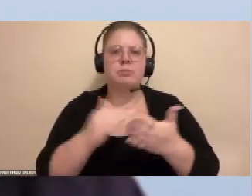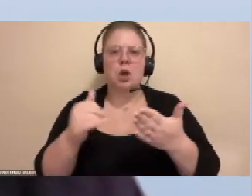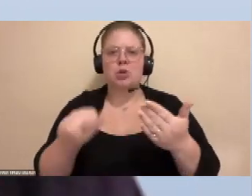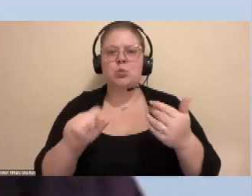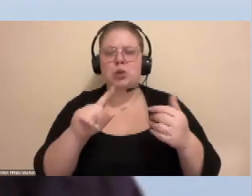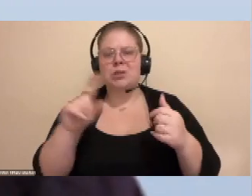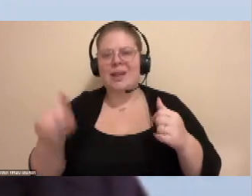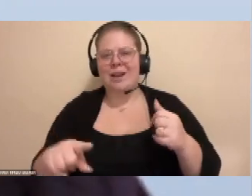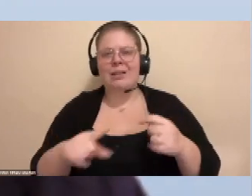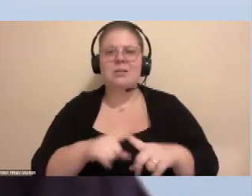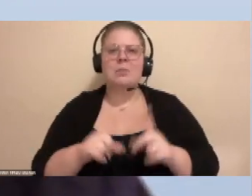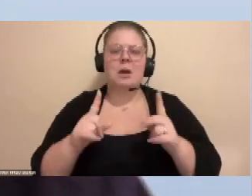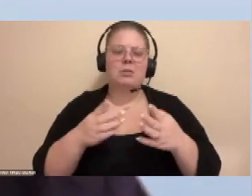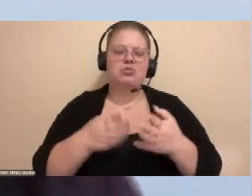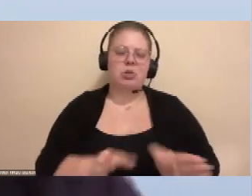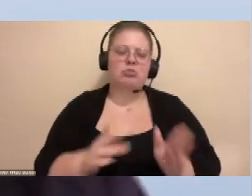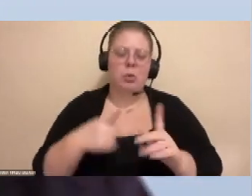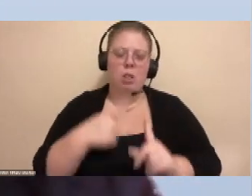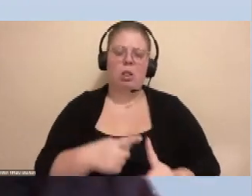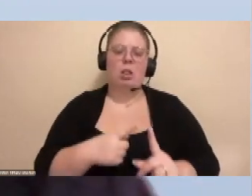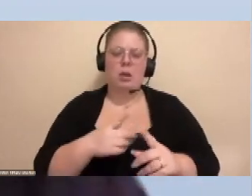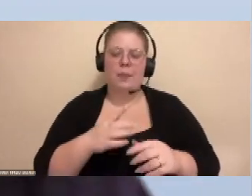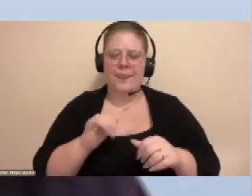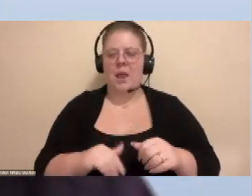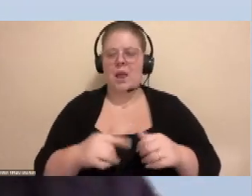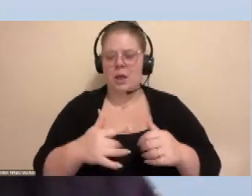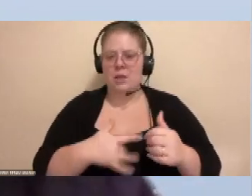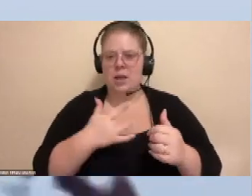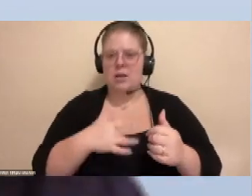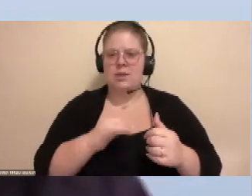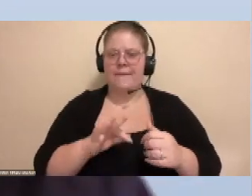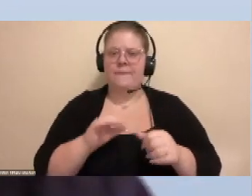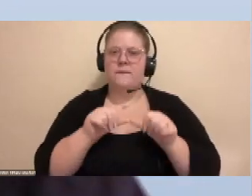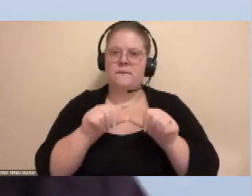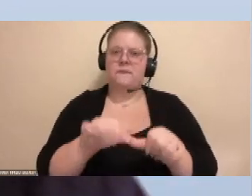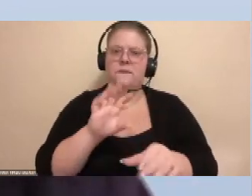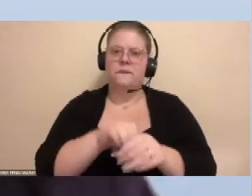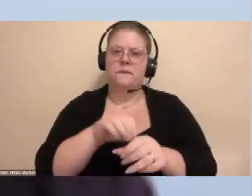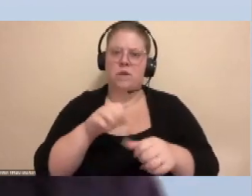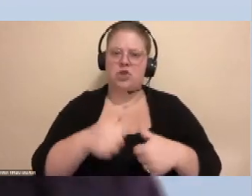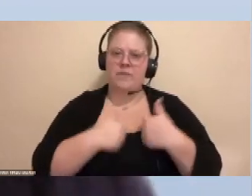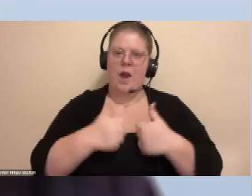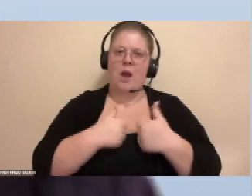of being able to survive in the community is what I guess I'd try to get at.